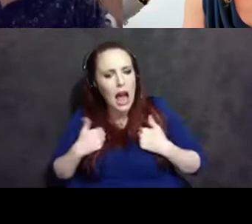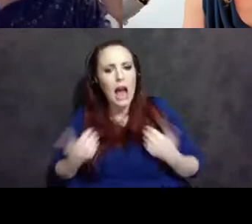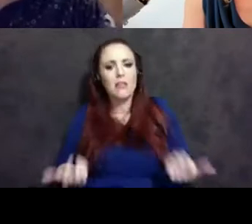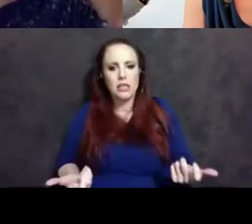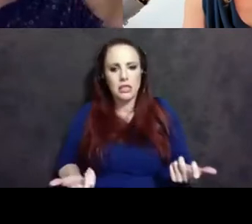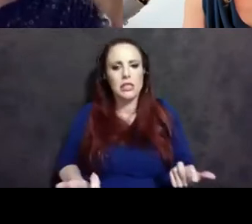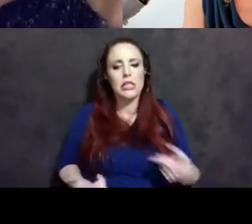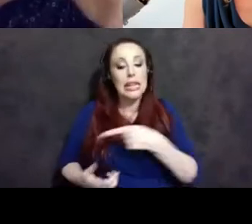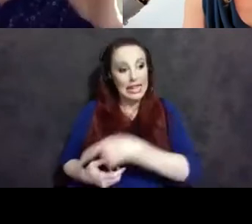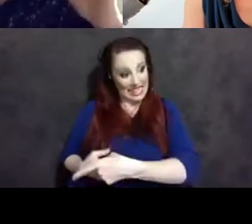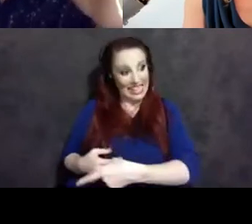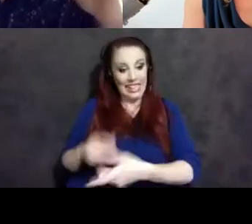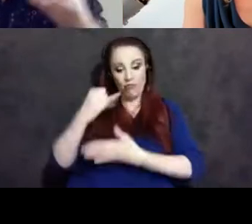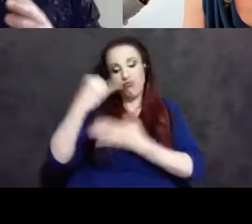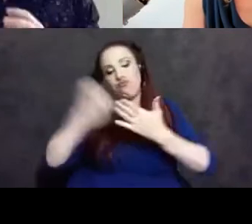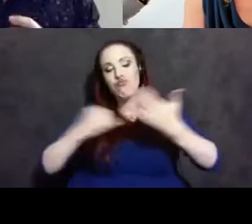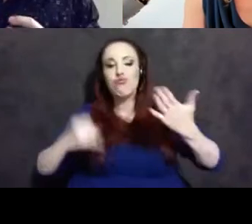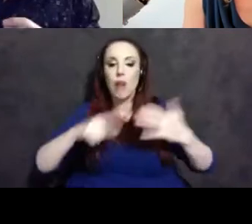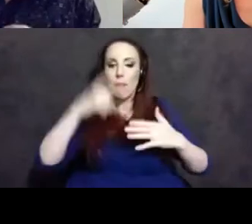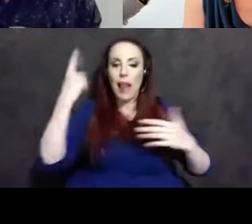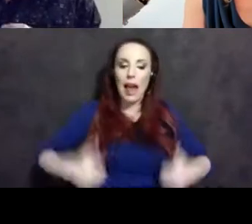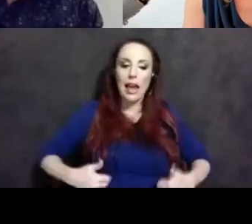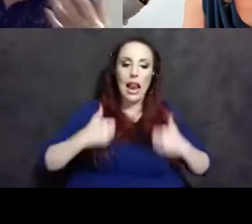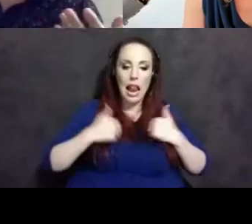Lives Matter sign.